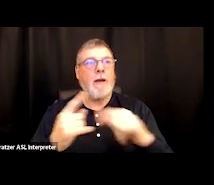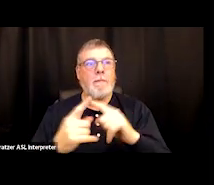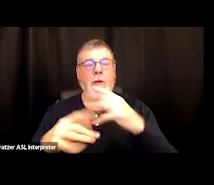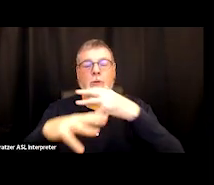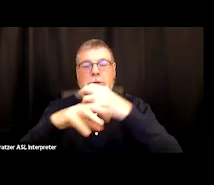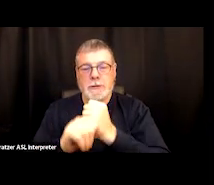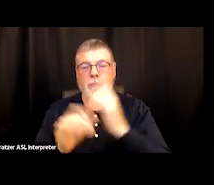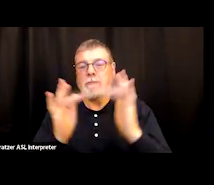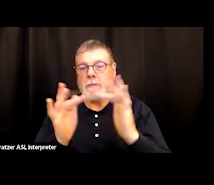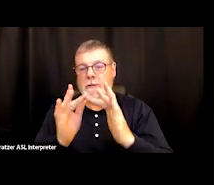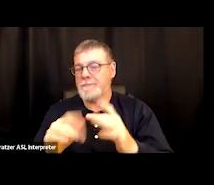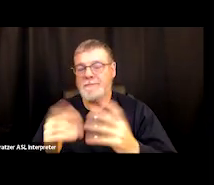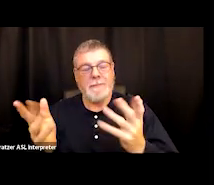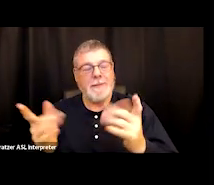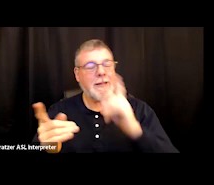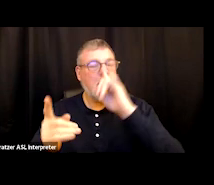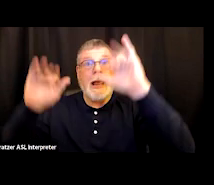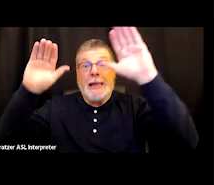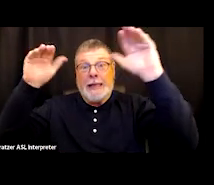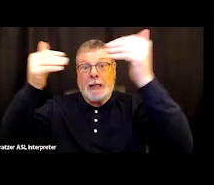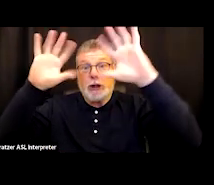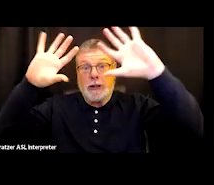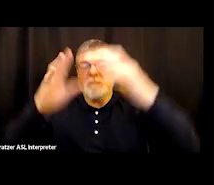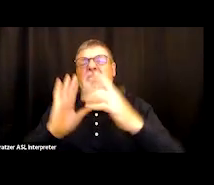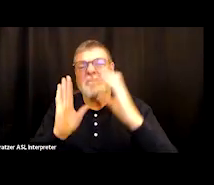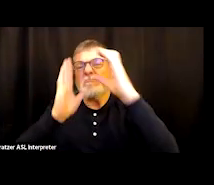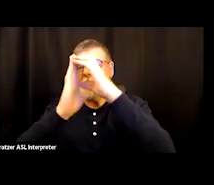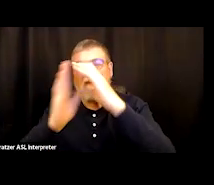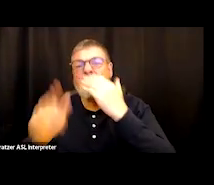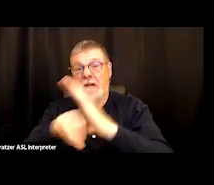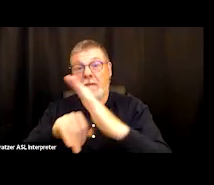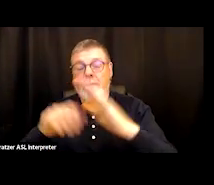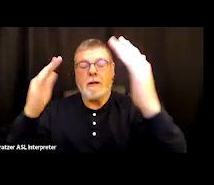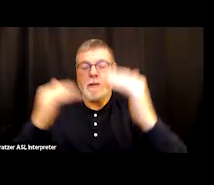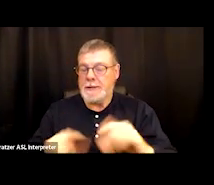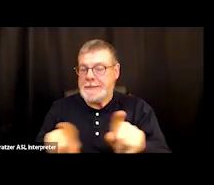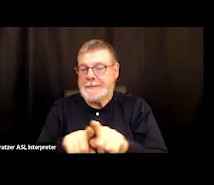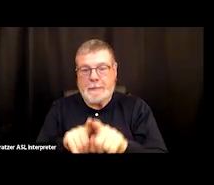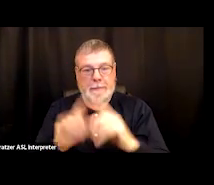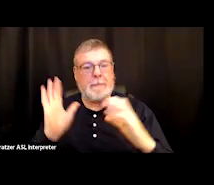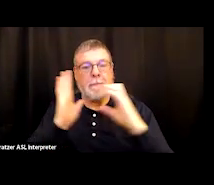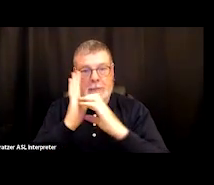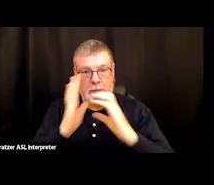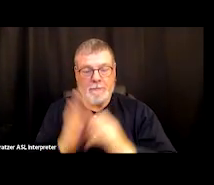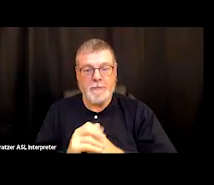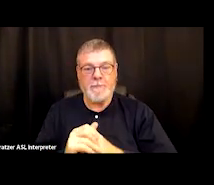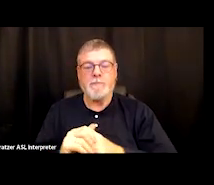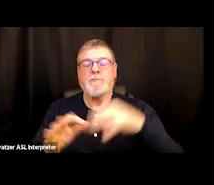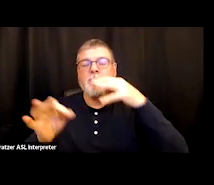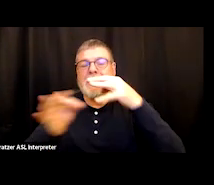This, much like the introduction, can be one paragraph. You can restate all of the applicant's disabling health conditions.